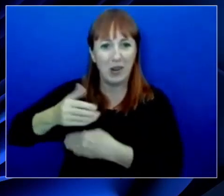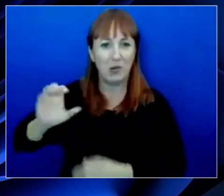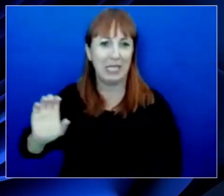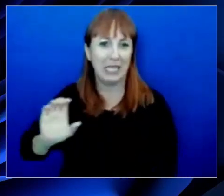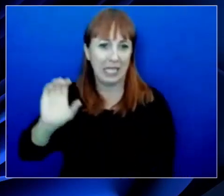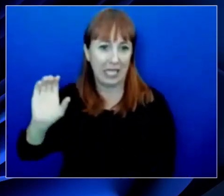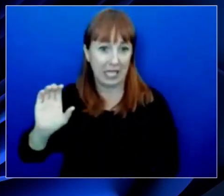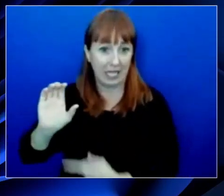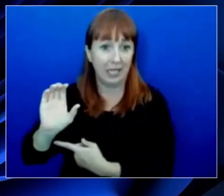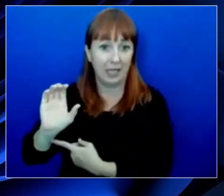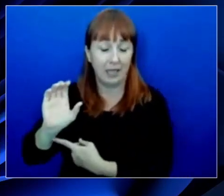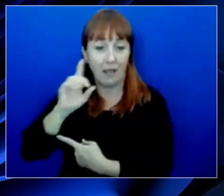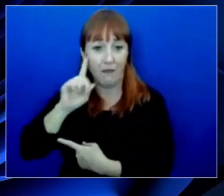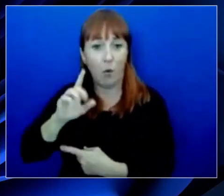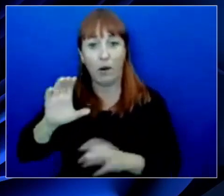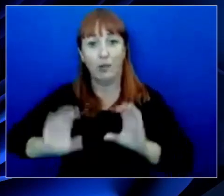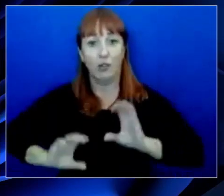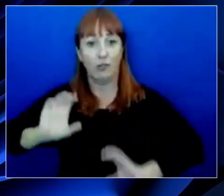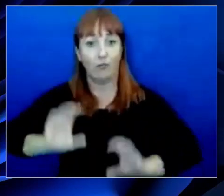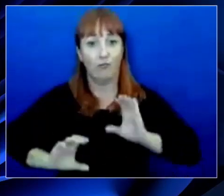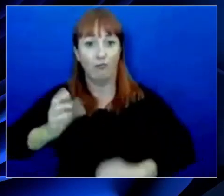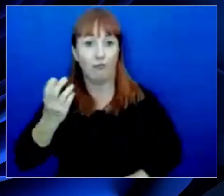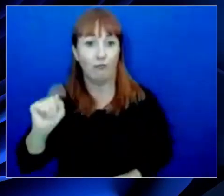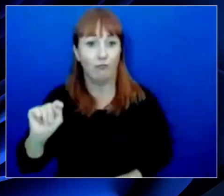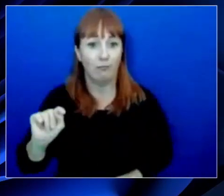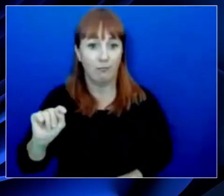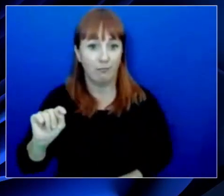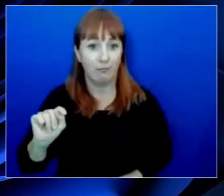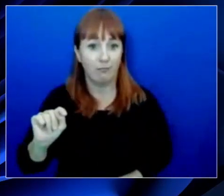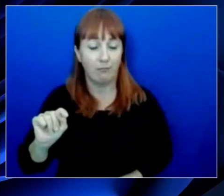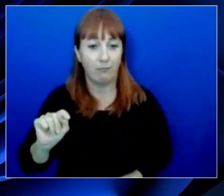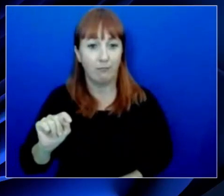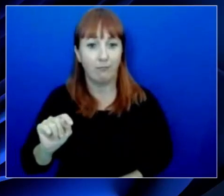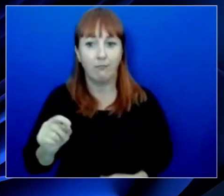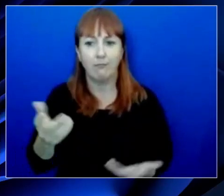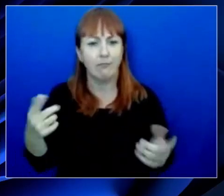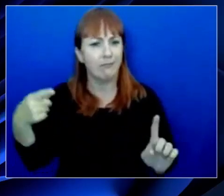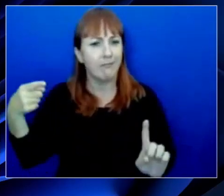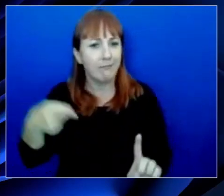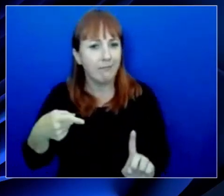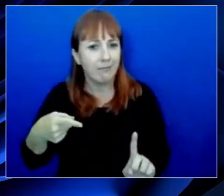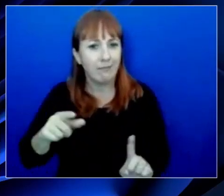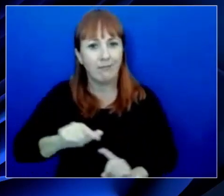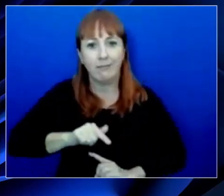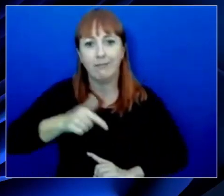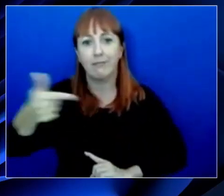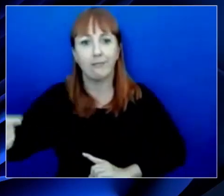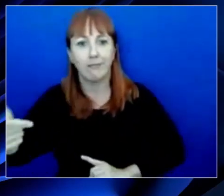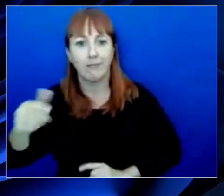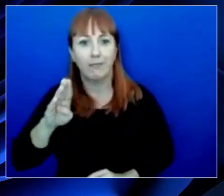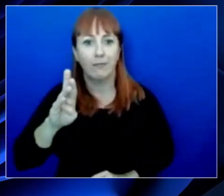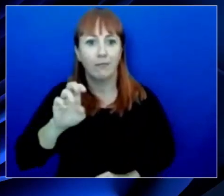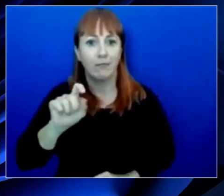chat and to talk with us all about that I'm going to hand things over to Brett.